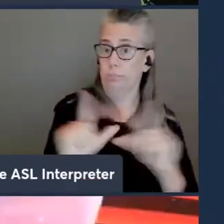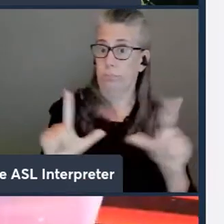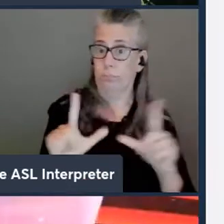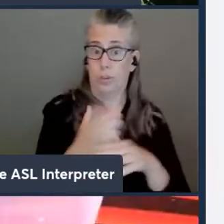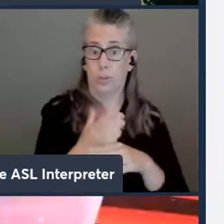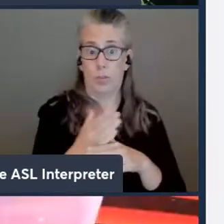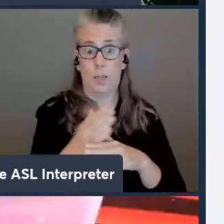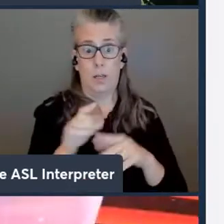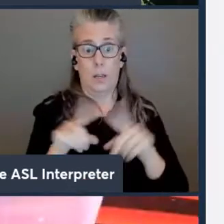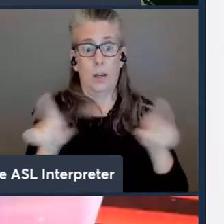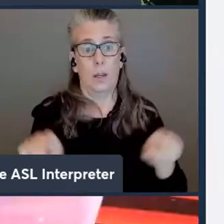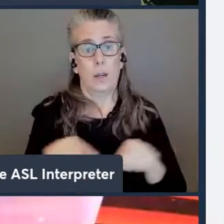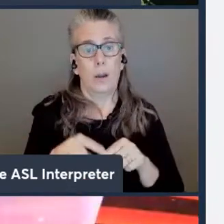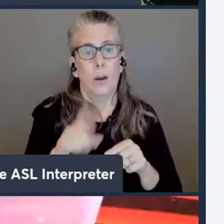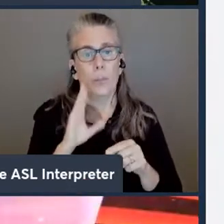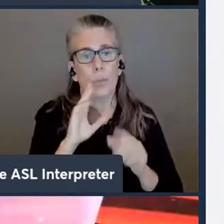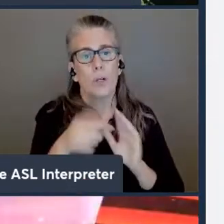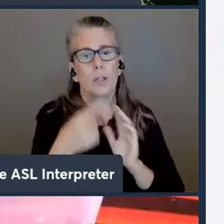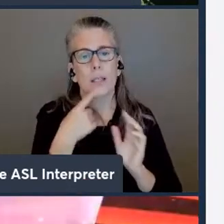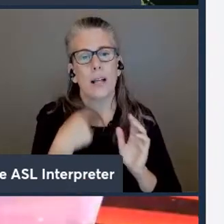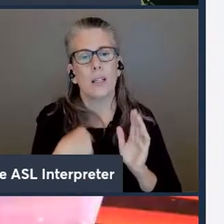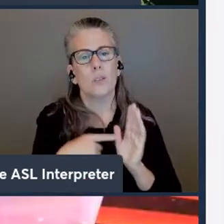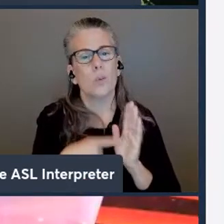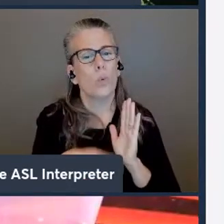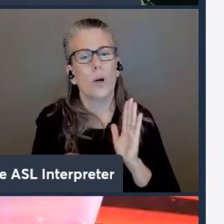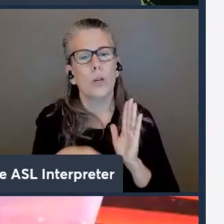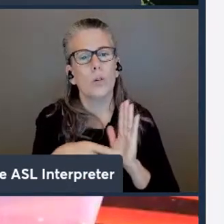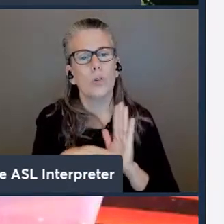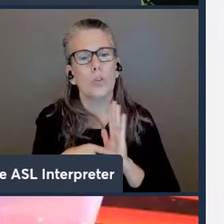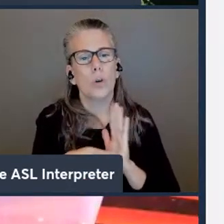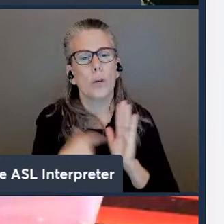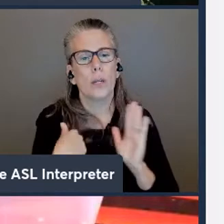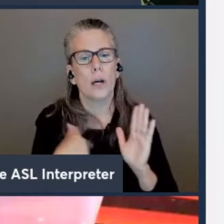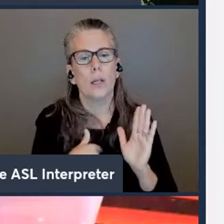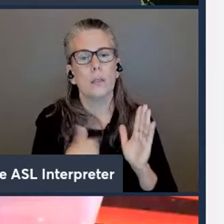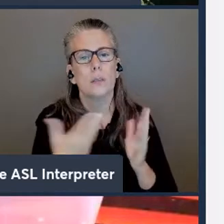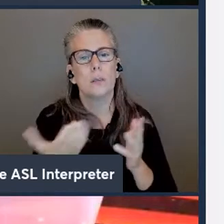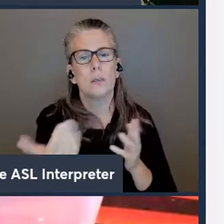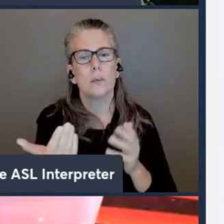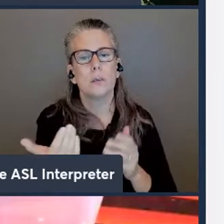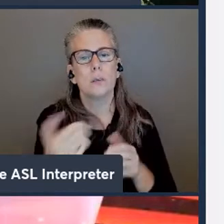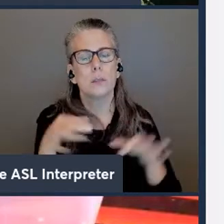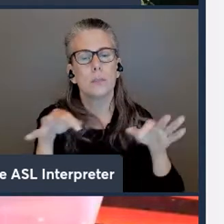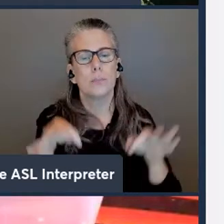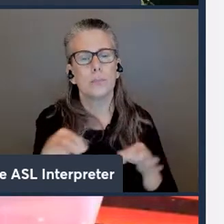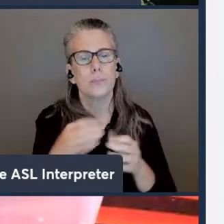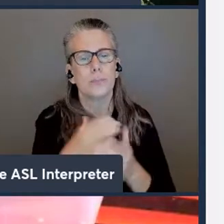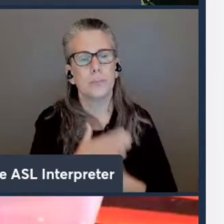tell us what you're going to be showing us. Yeah, so- Show us. Yeah. So, we're going to just walk through